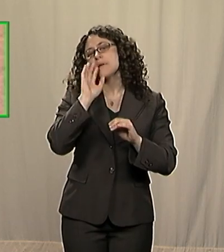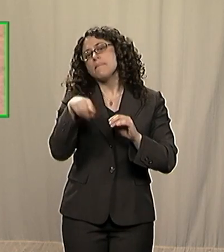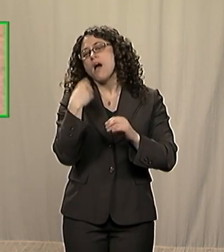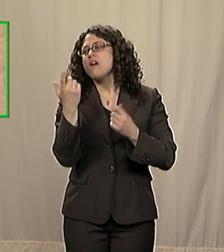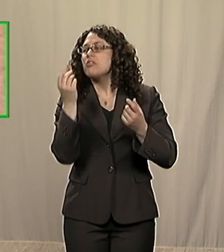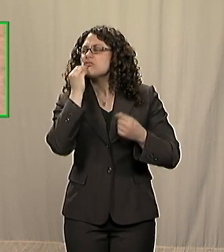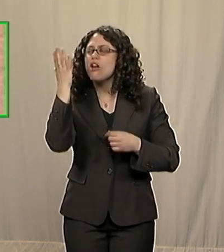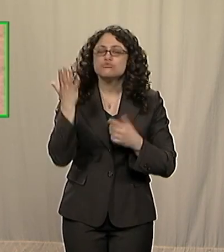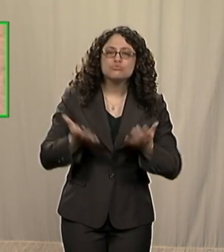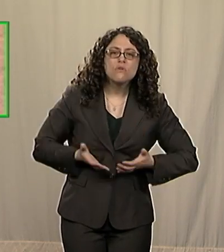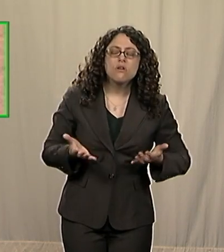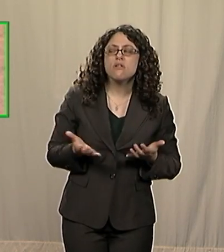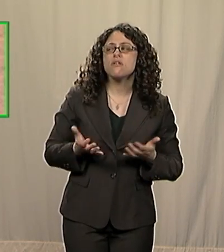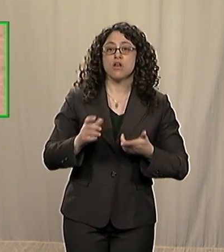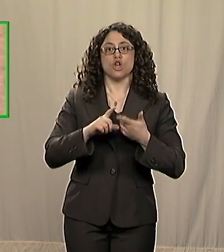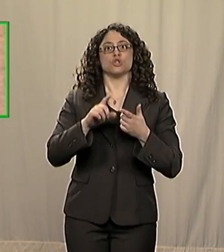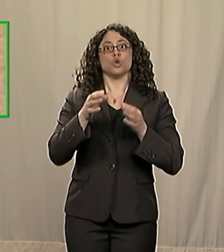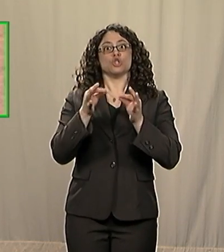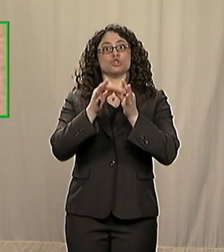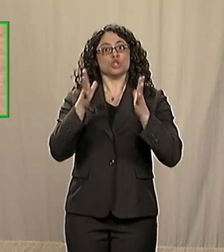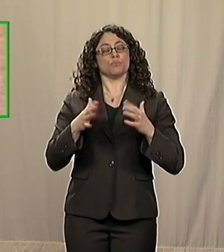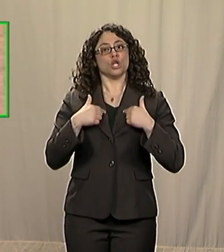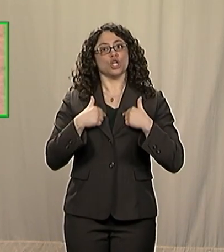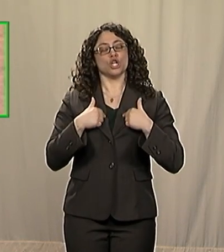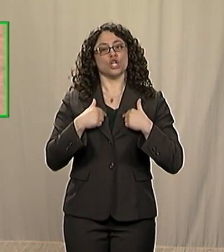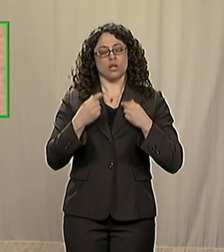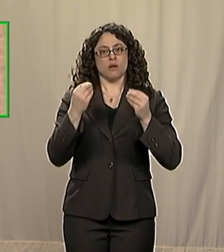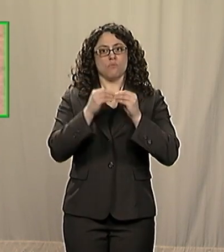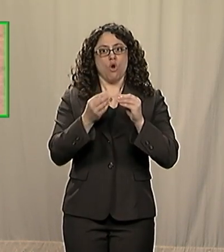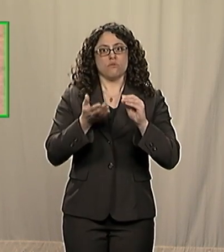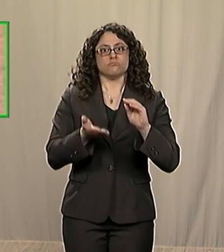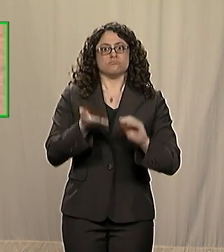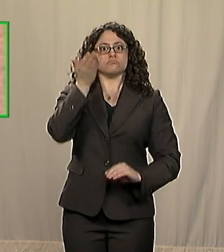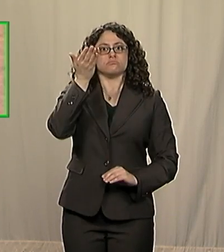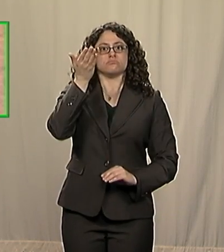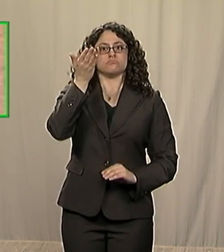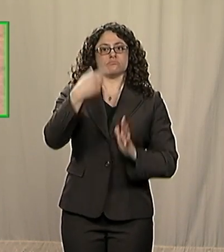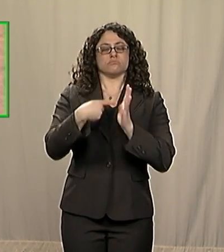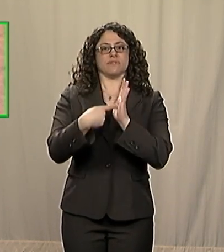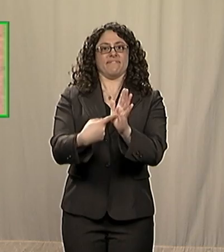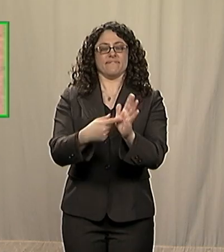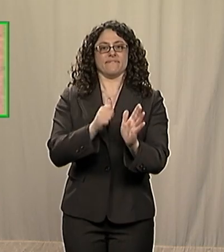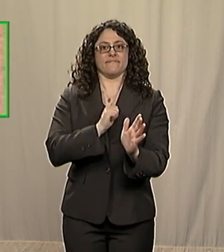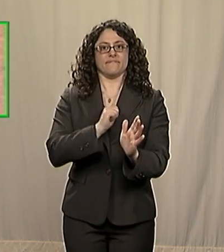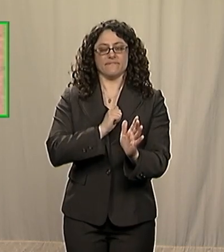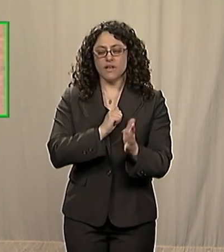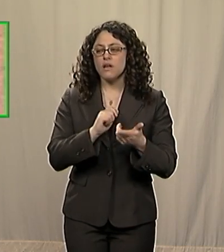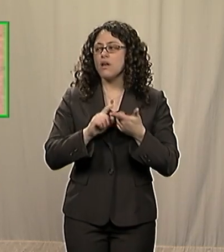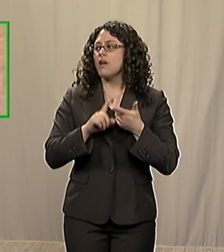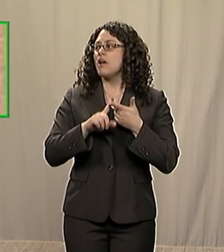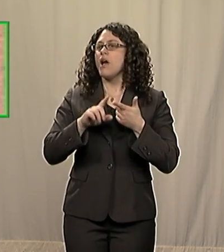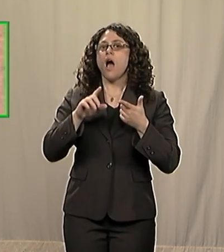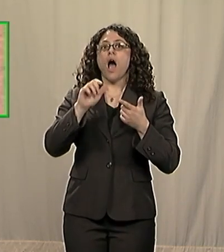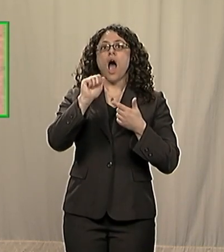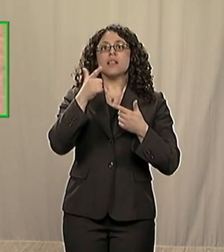The presentation of the self of interpreter gets greater. The alignment goes between the defendant and the solicitor and the people in the room.